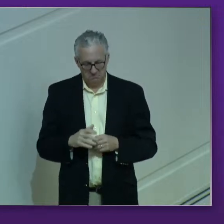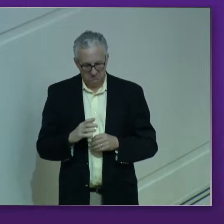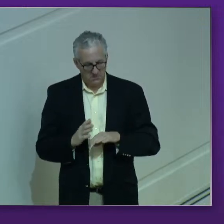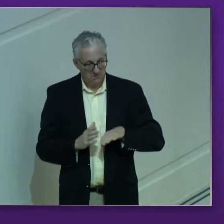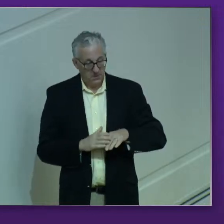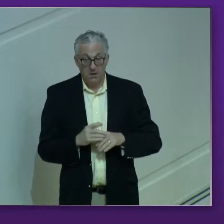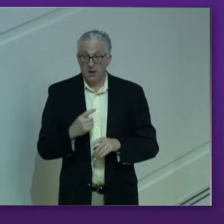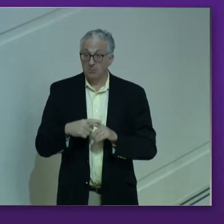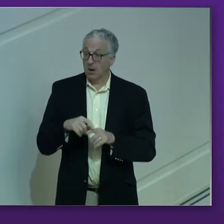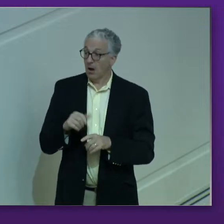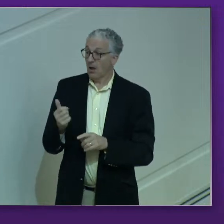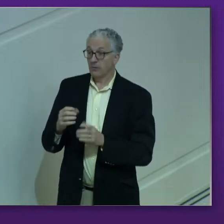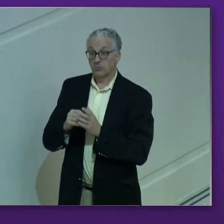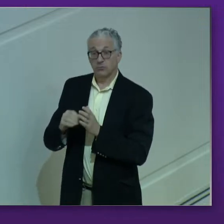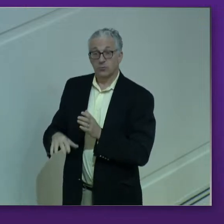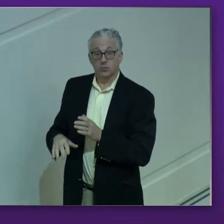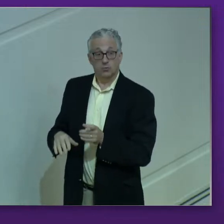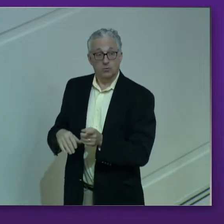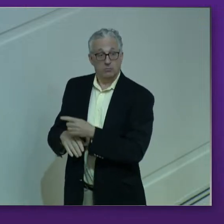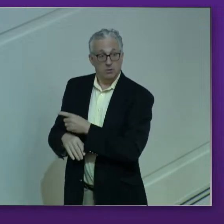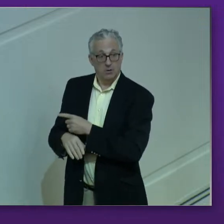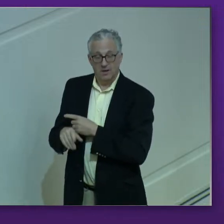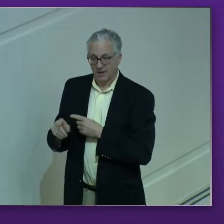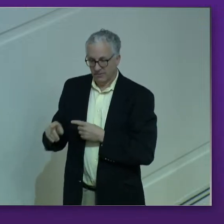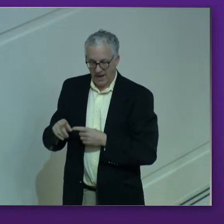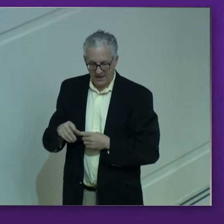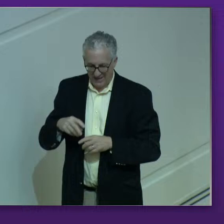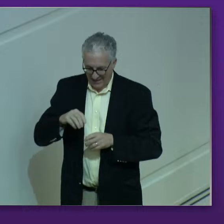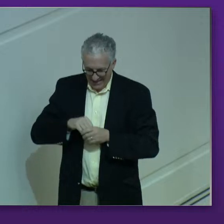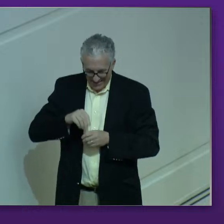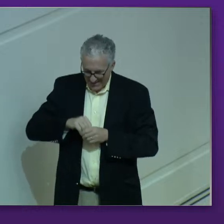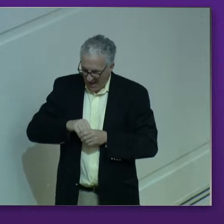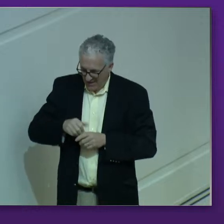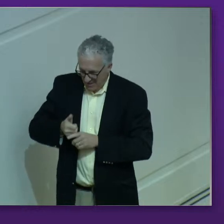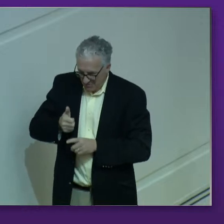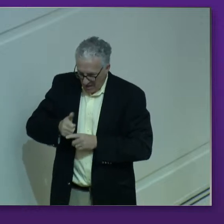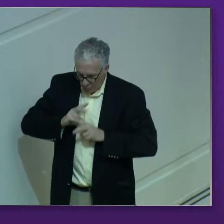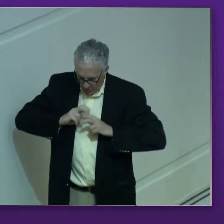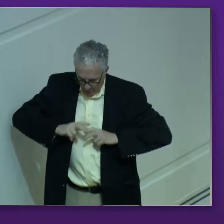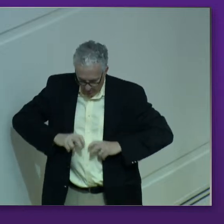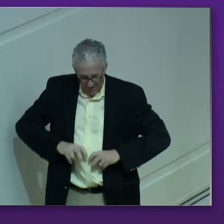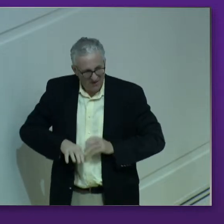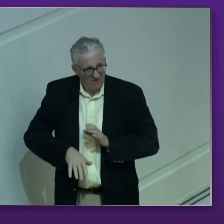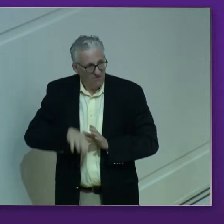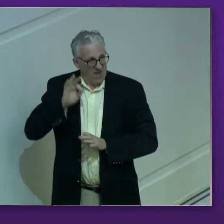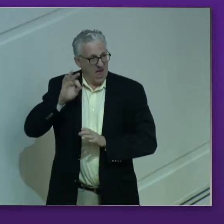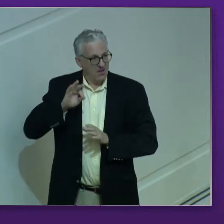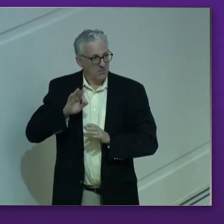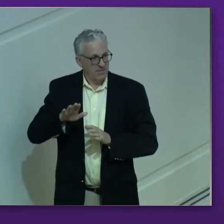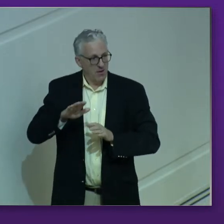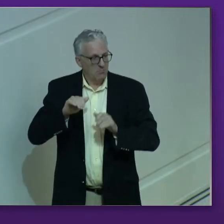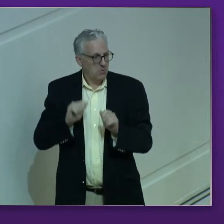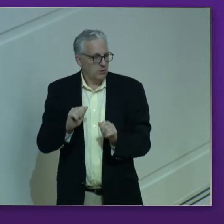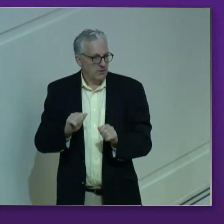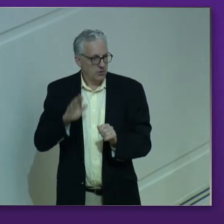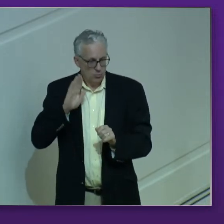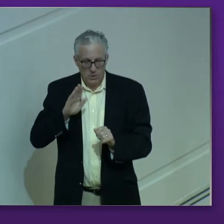THEIR MOVING US TOWARDS GREATER ACCESS GREATER COMPLETION AND GREATER POST COMPLETION